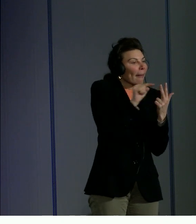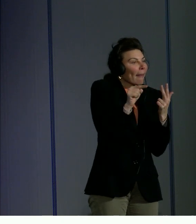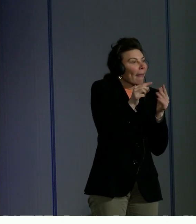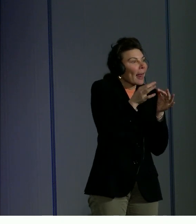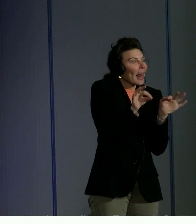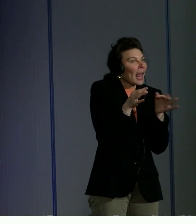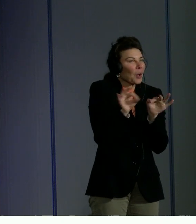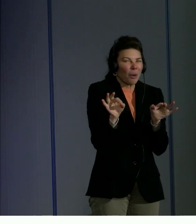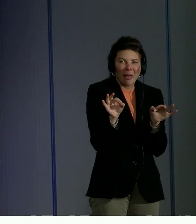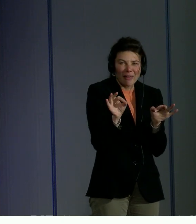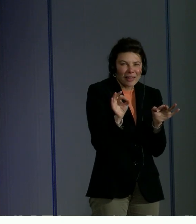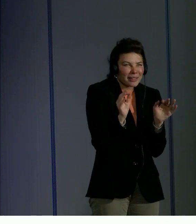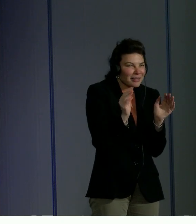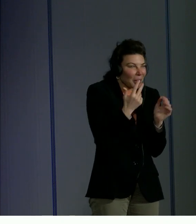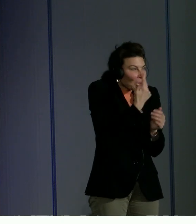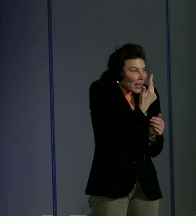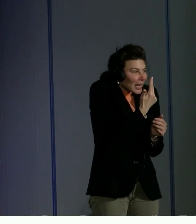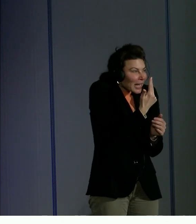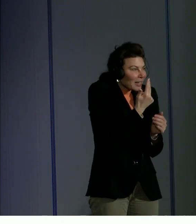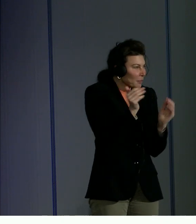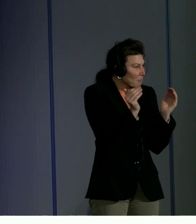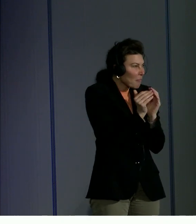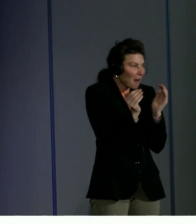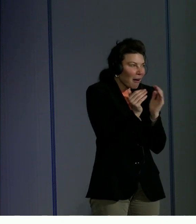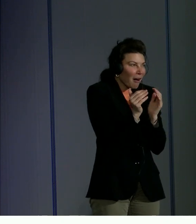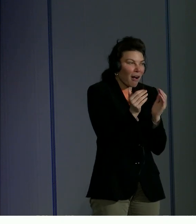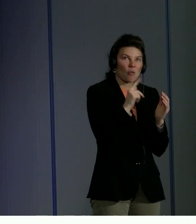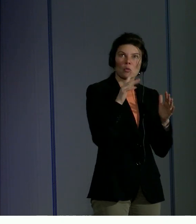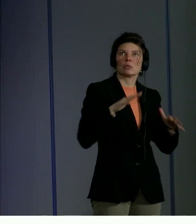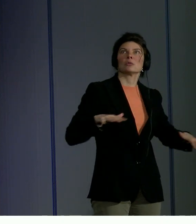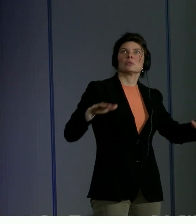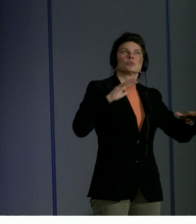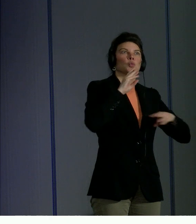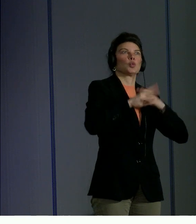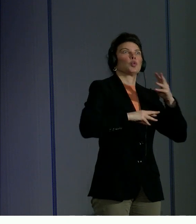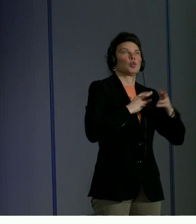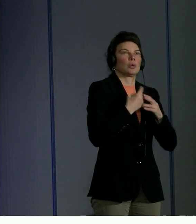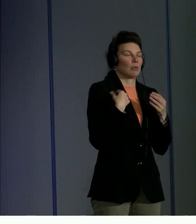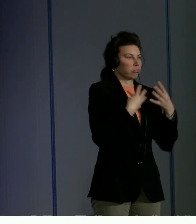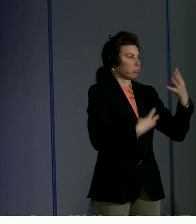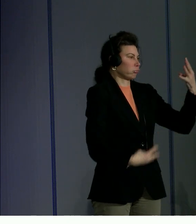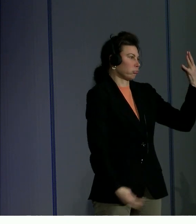such a small fraction of what's available in the world. I'll leave it with that.